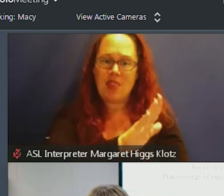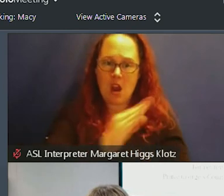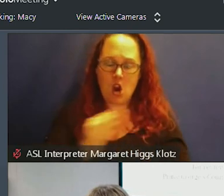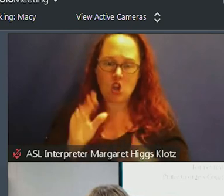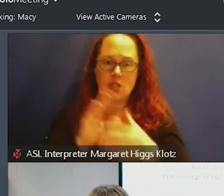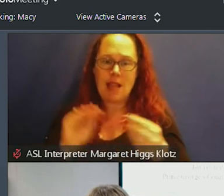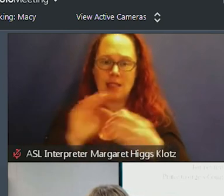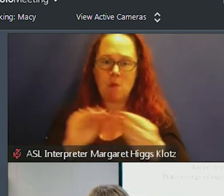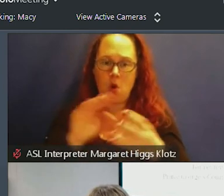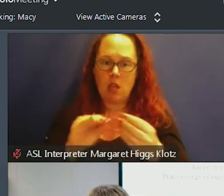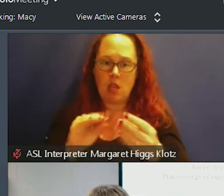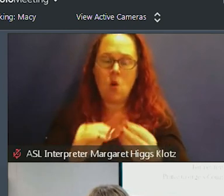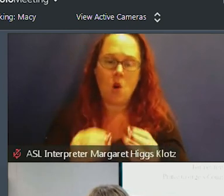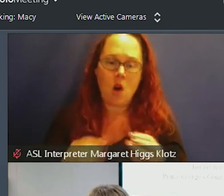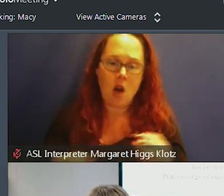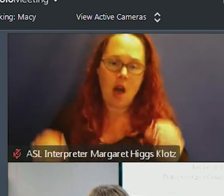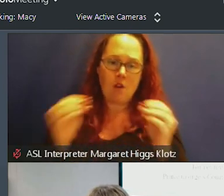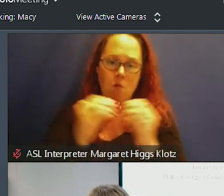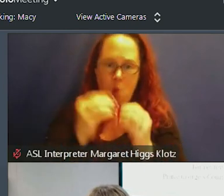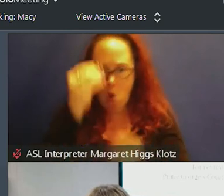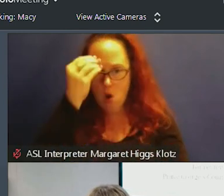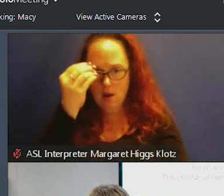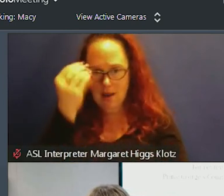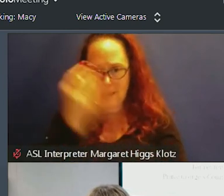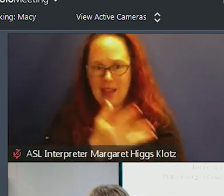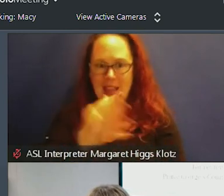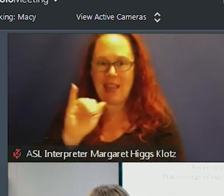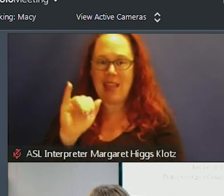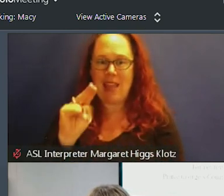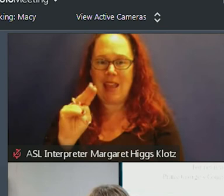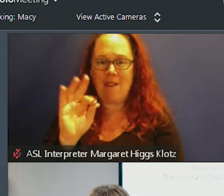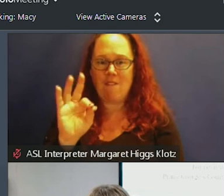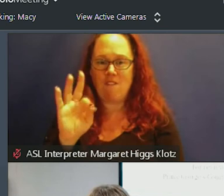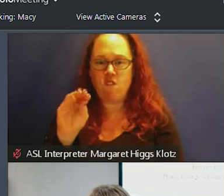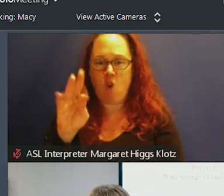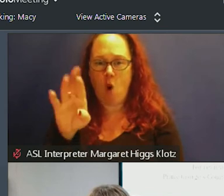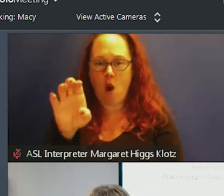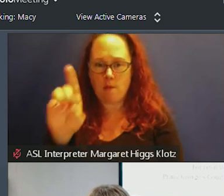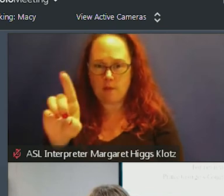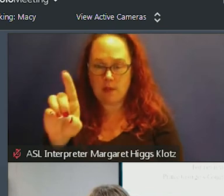So I, I would think that better course is me speaking. I'm not the one who took half day off as they did is to have